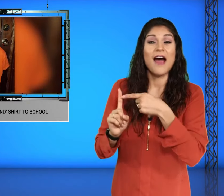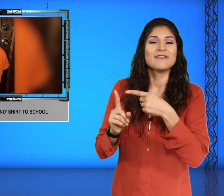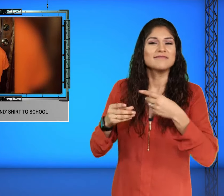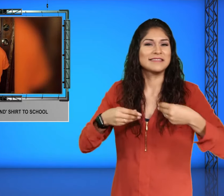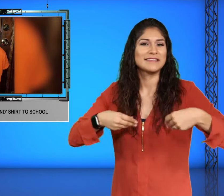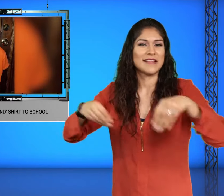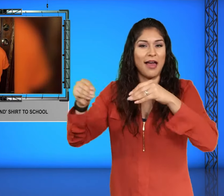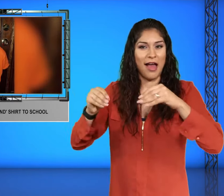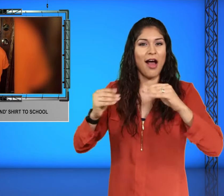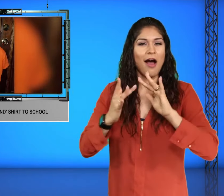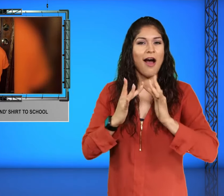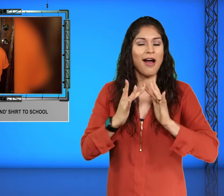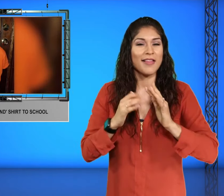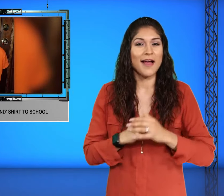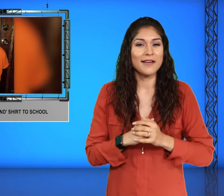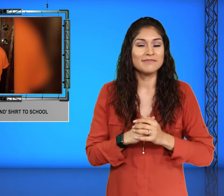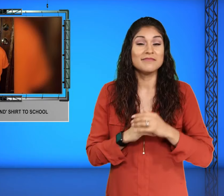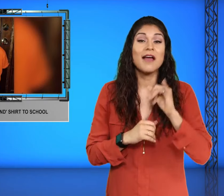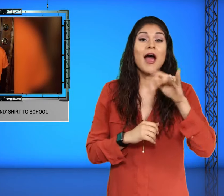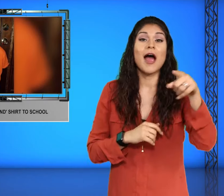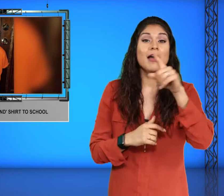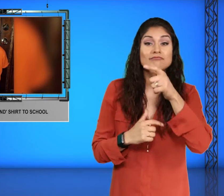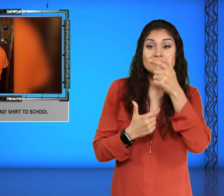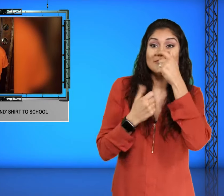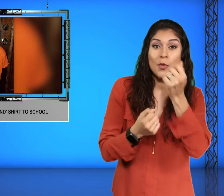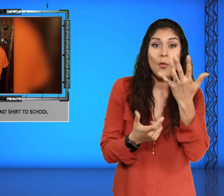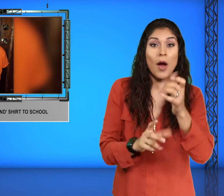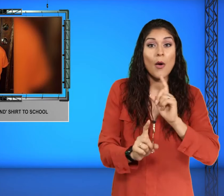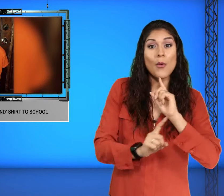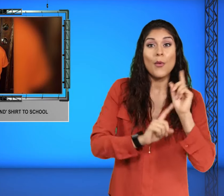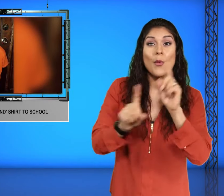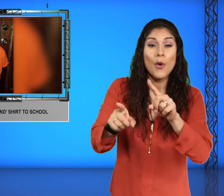It says "I will be your friend."